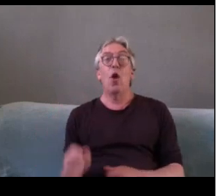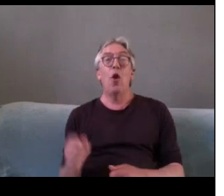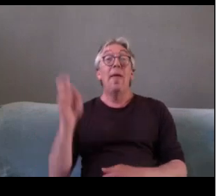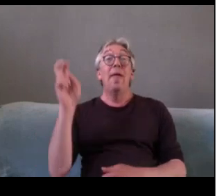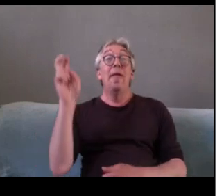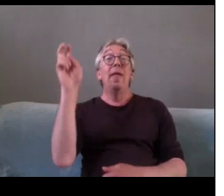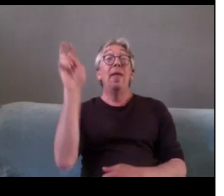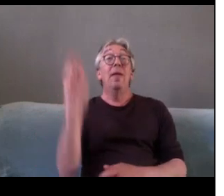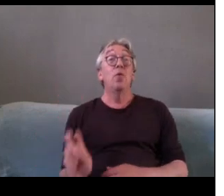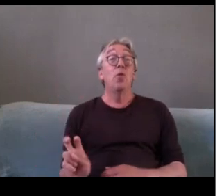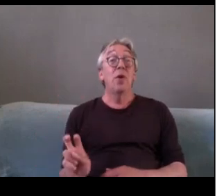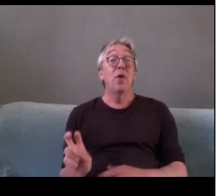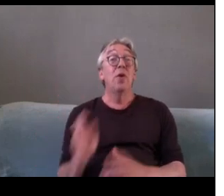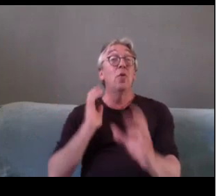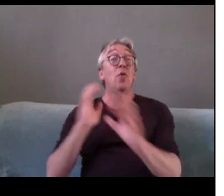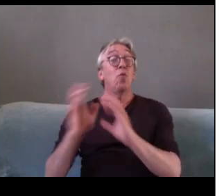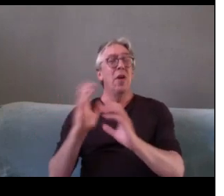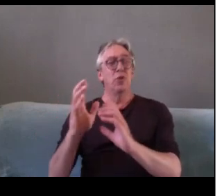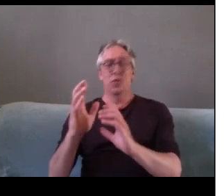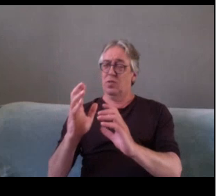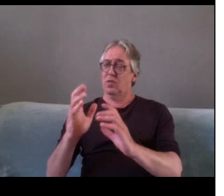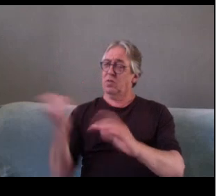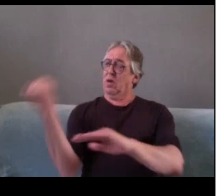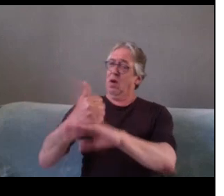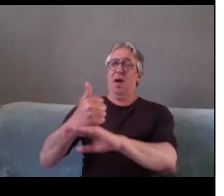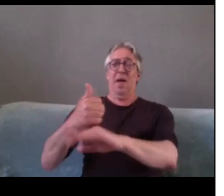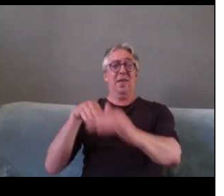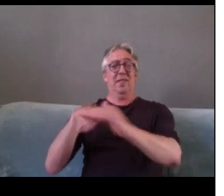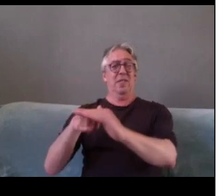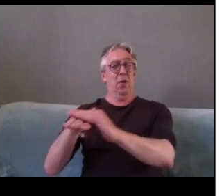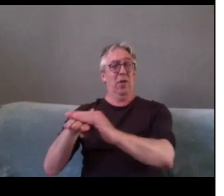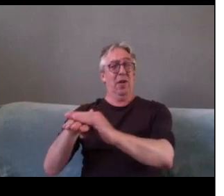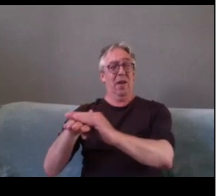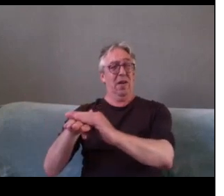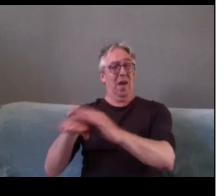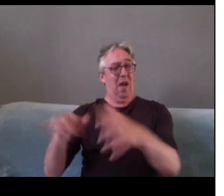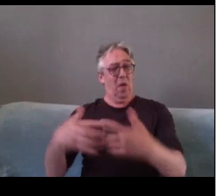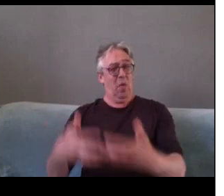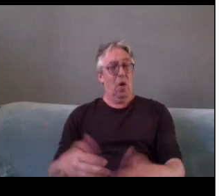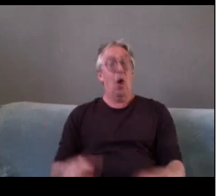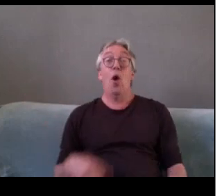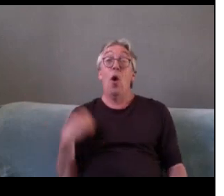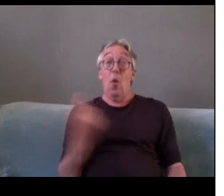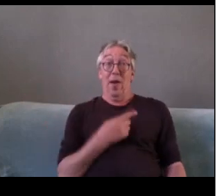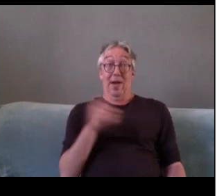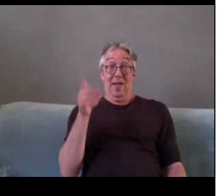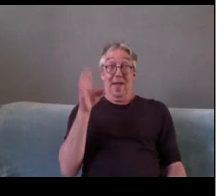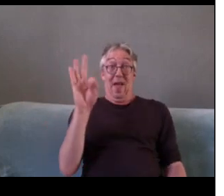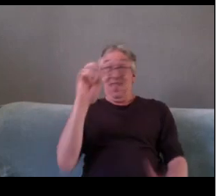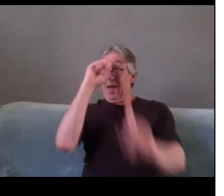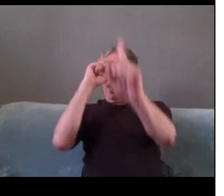for persons with disabilities what we aim at ensuring at a national level and across the EU is to ensure